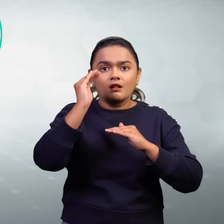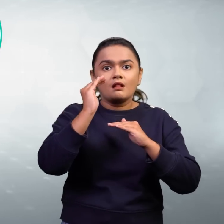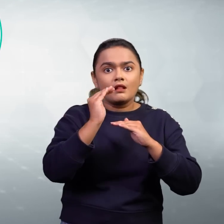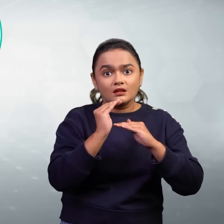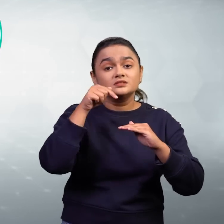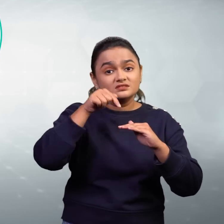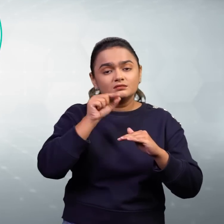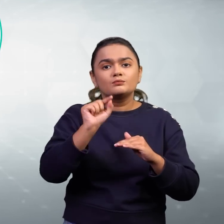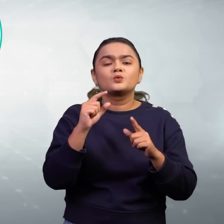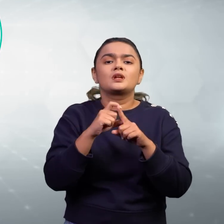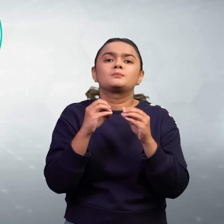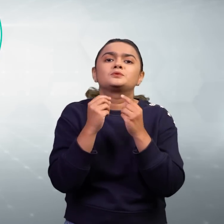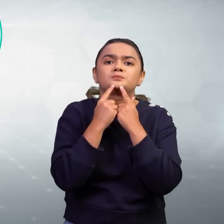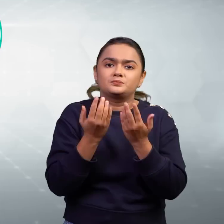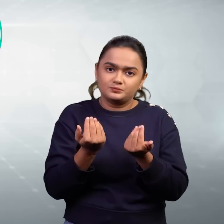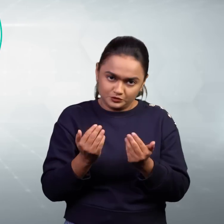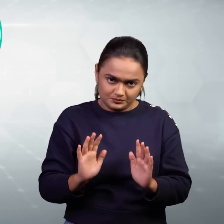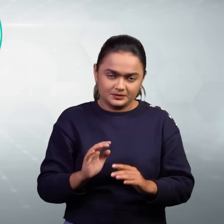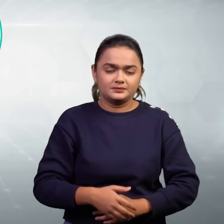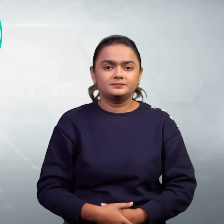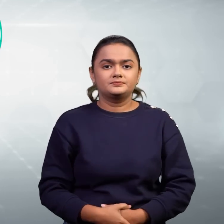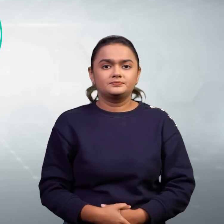So, even this could lead to developing diabetes.